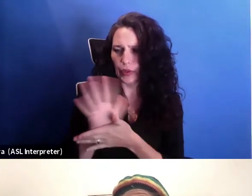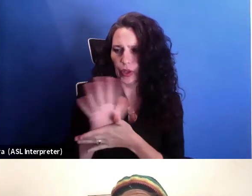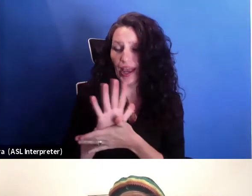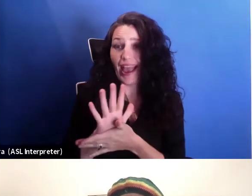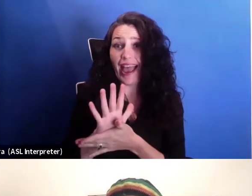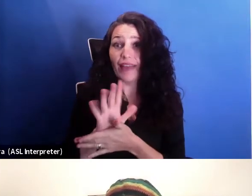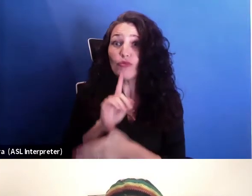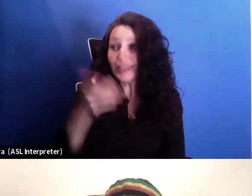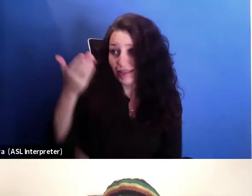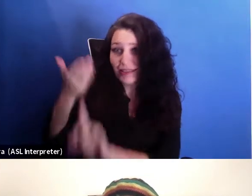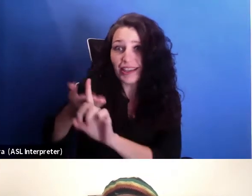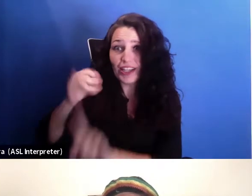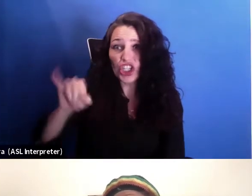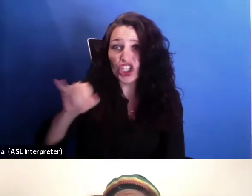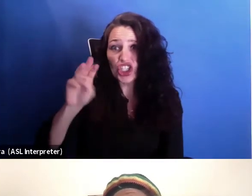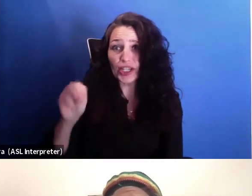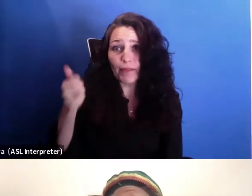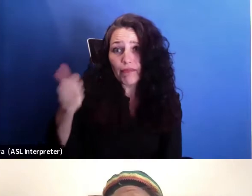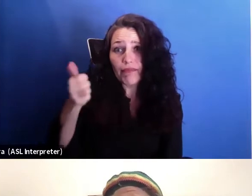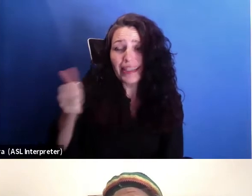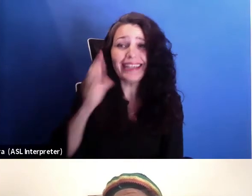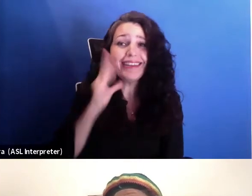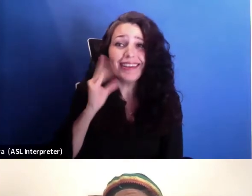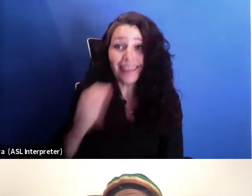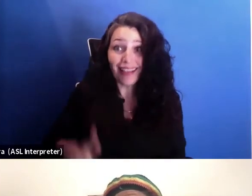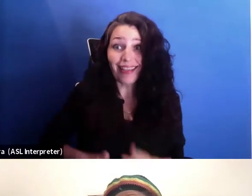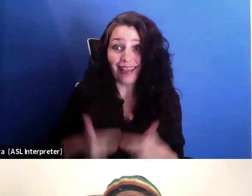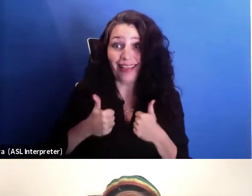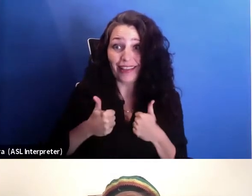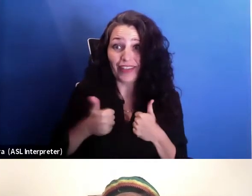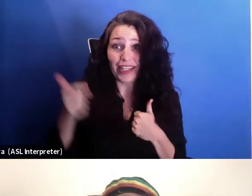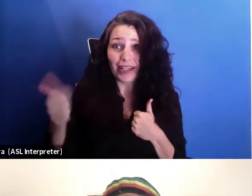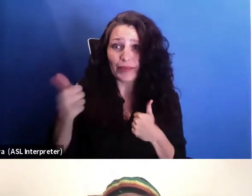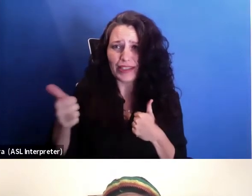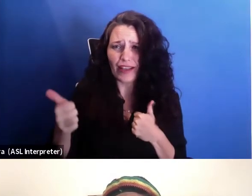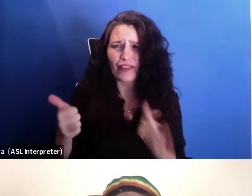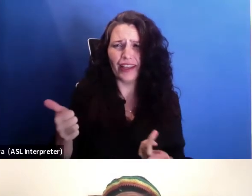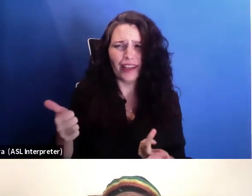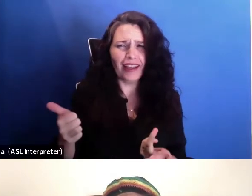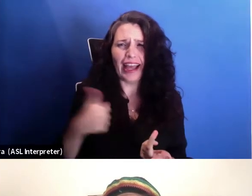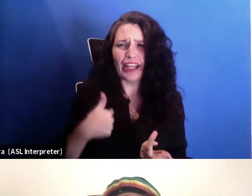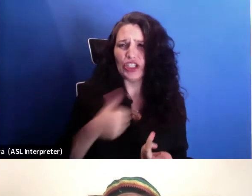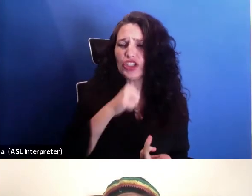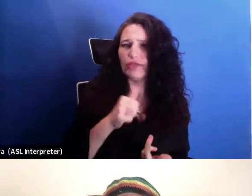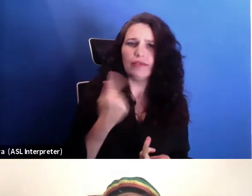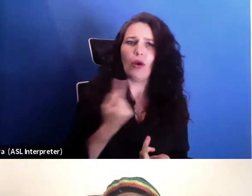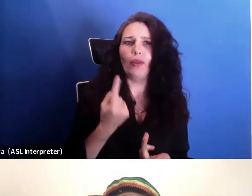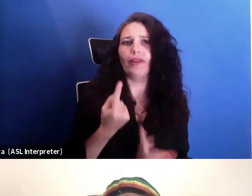And so I felt I shouldn't be directing it and him producing it with me. I felt we should co-direct it.